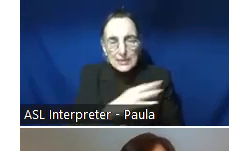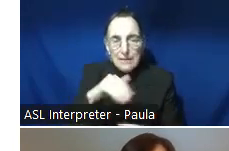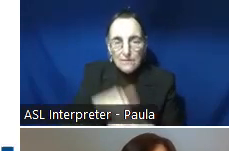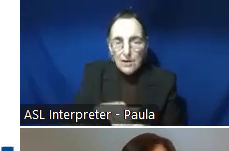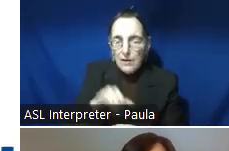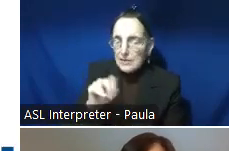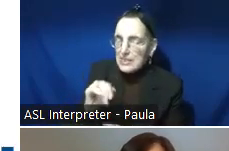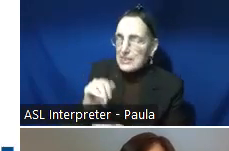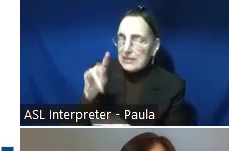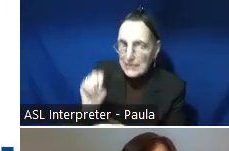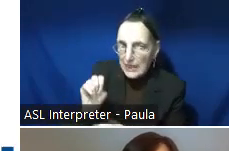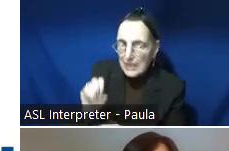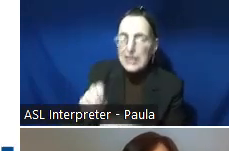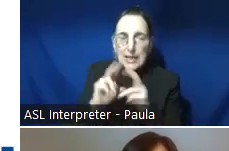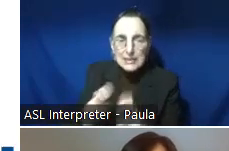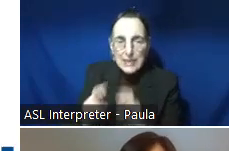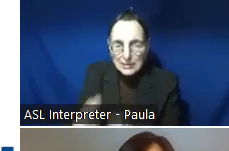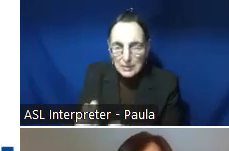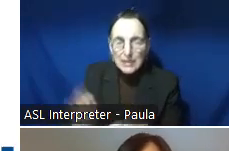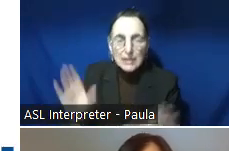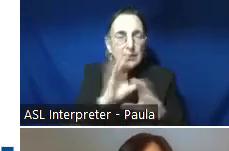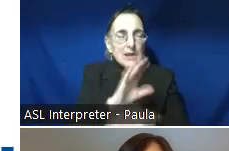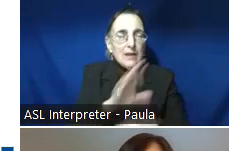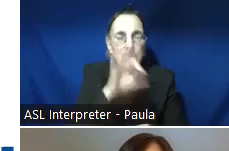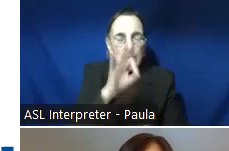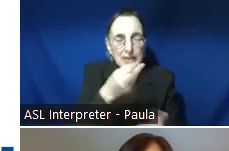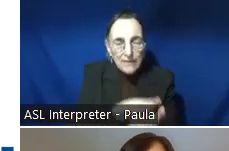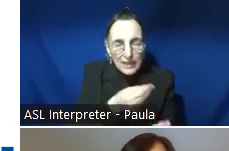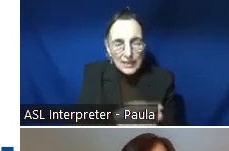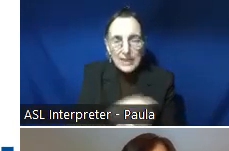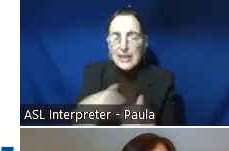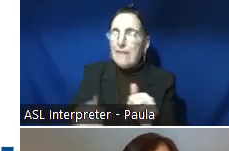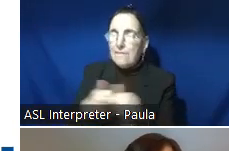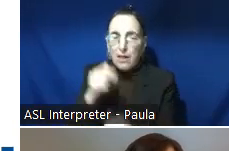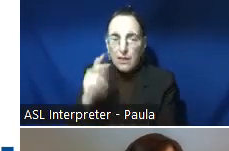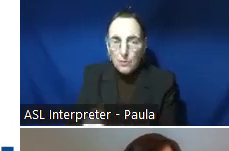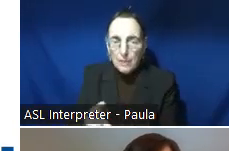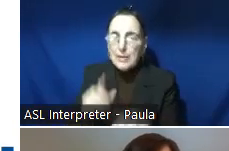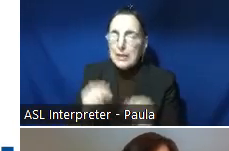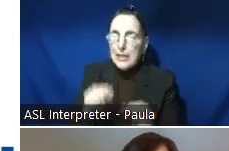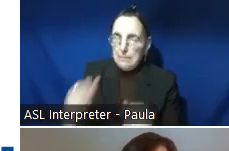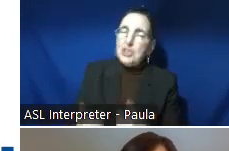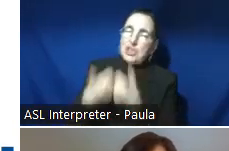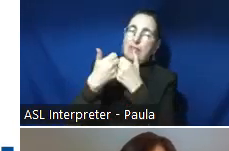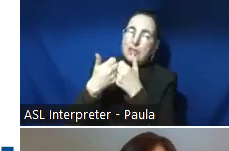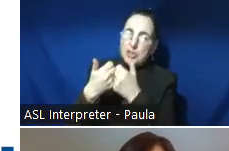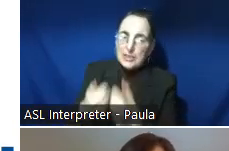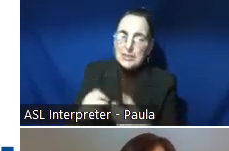finding funding, and follow-up, and there can be challenges as well in this complex process.